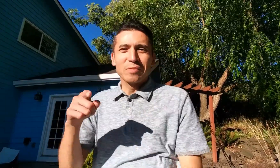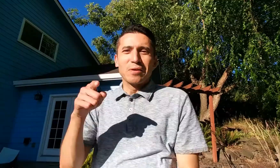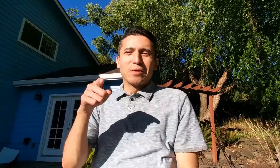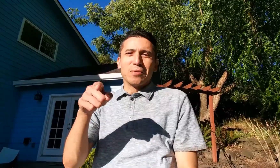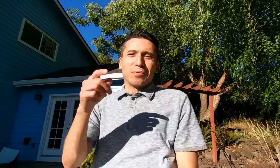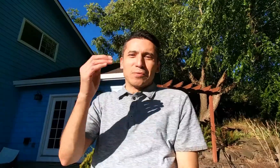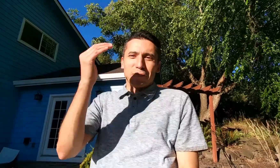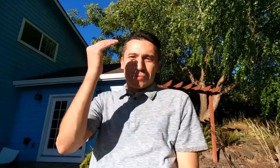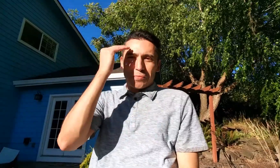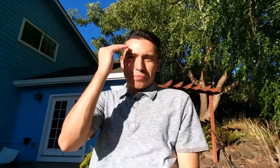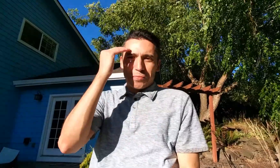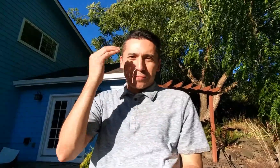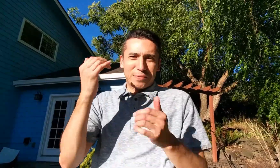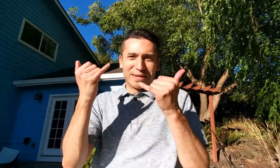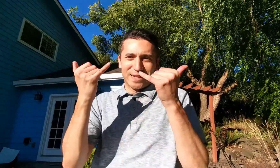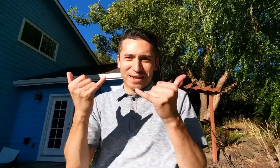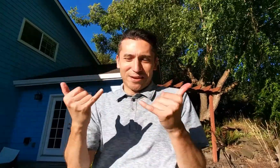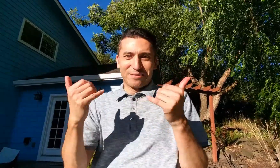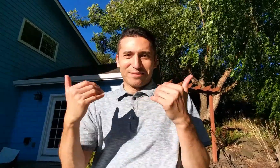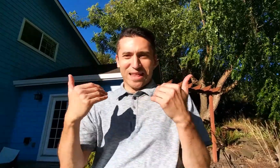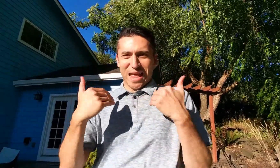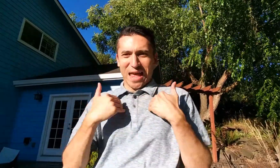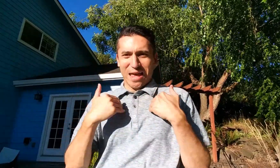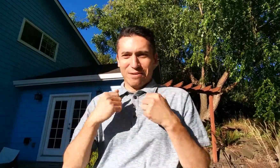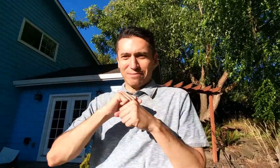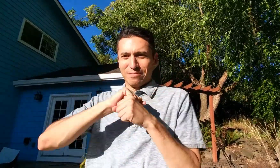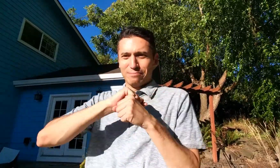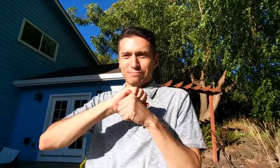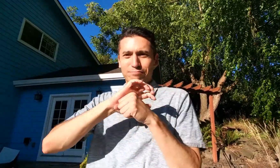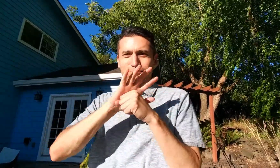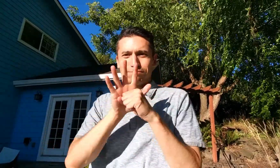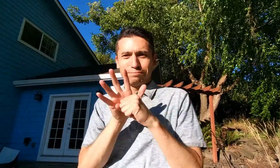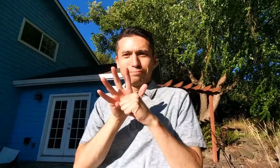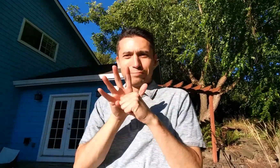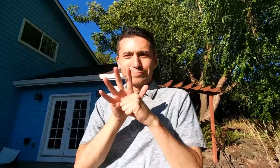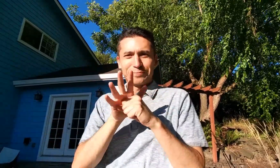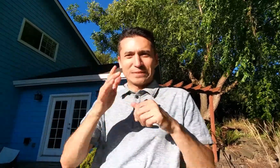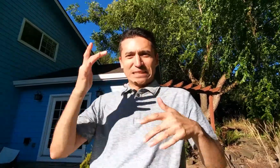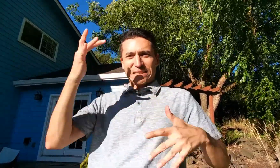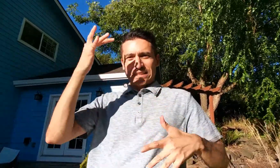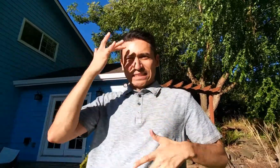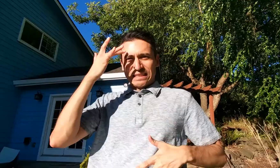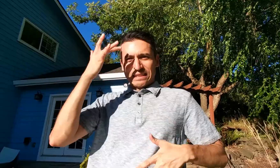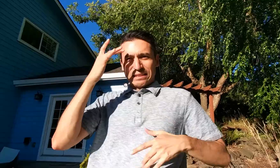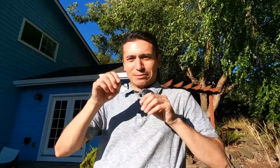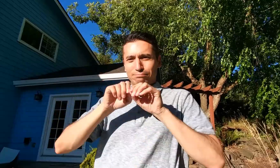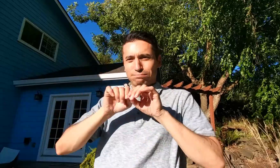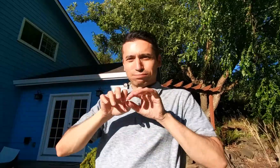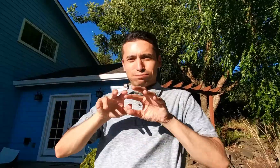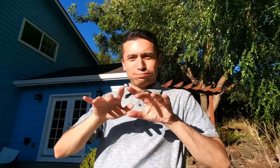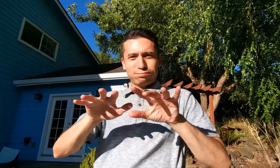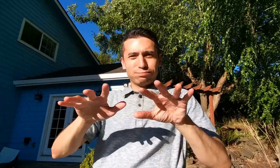As you know, we are in the coronavirus pandemic.